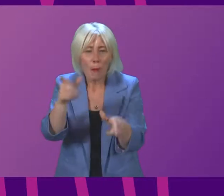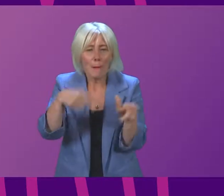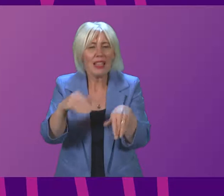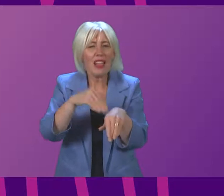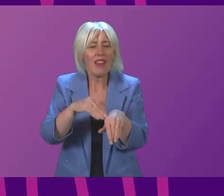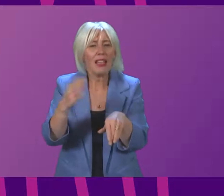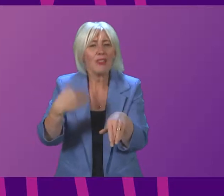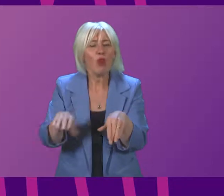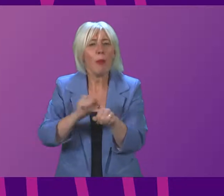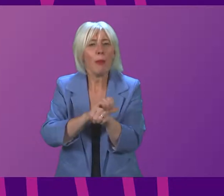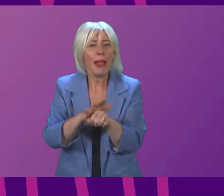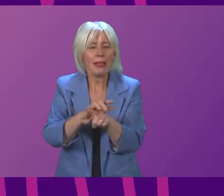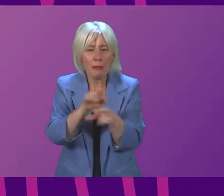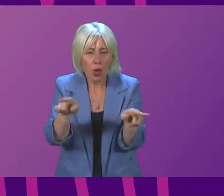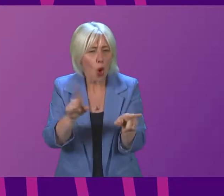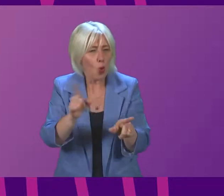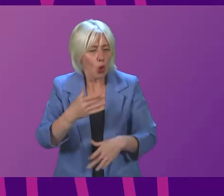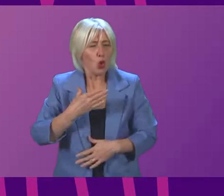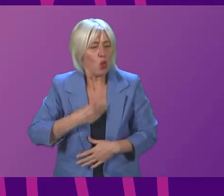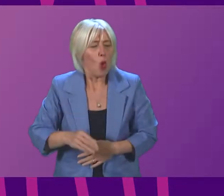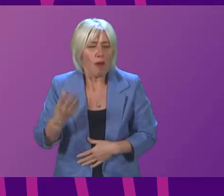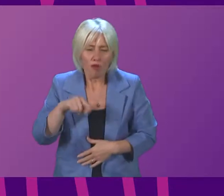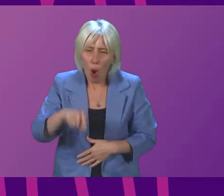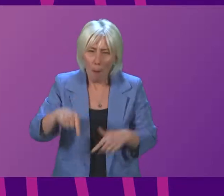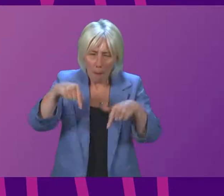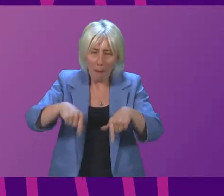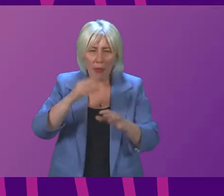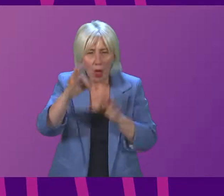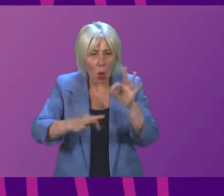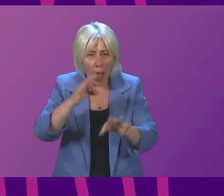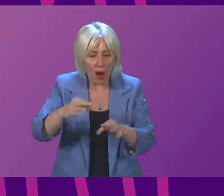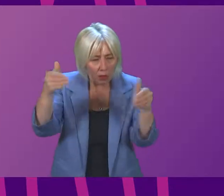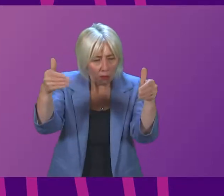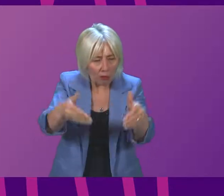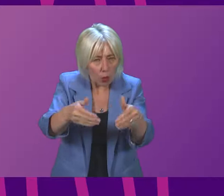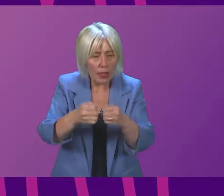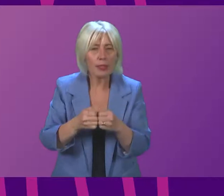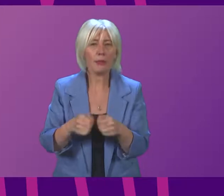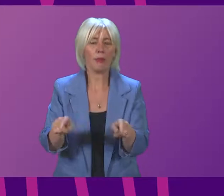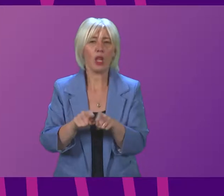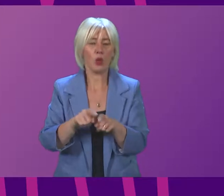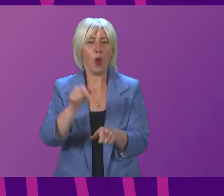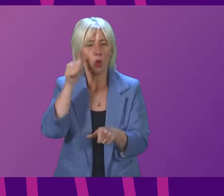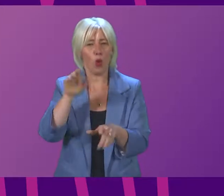and understand what they wish the inquiry to focus on, while recognising the need to establish the inquiry quickly.